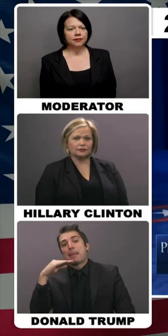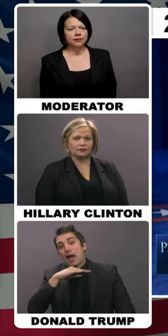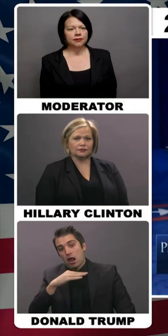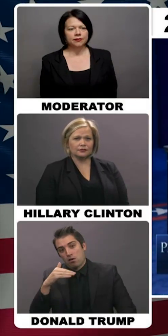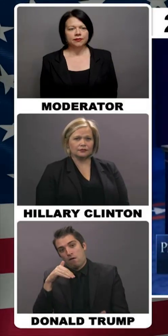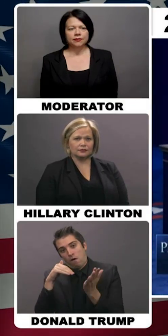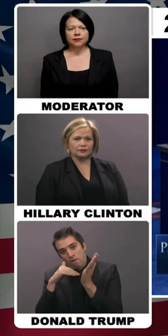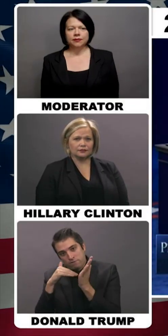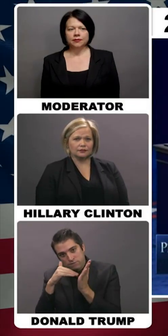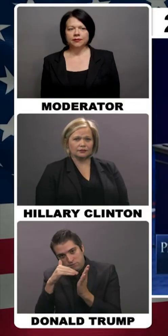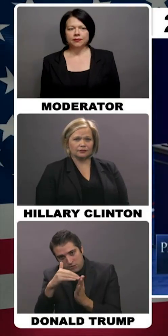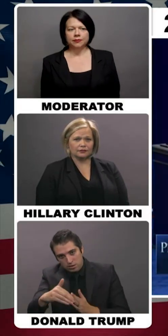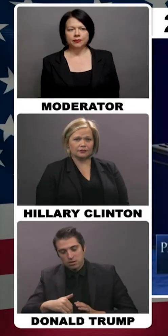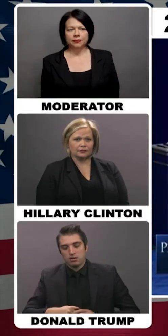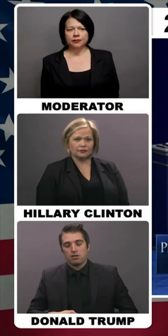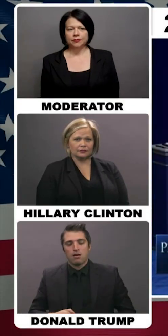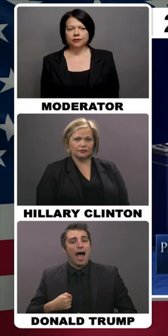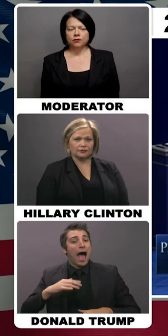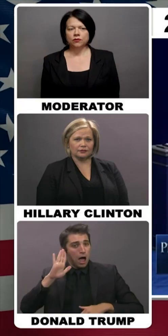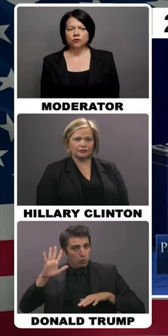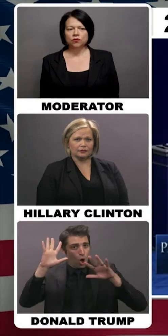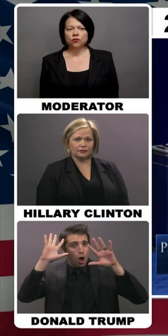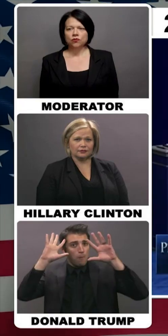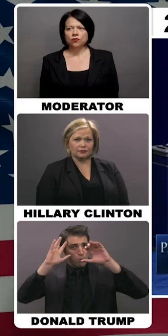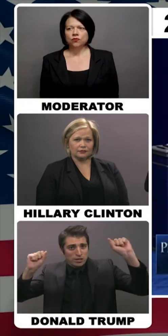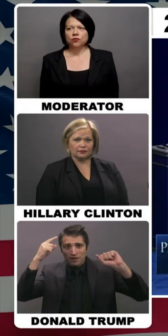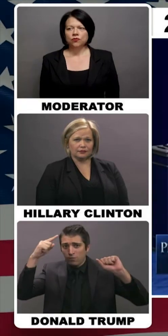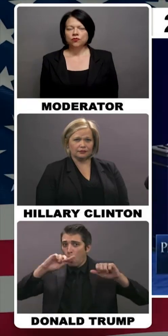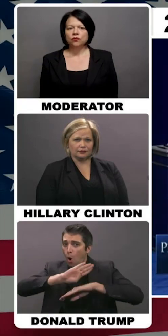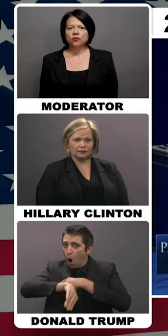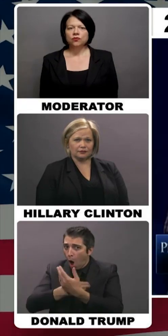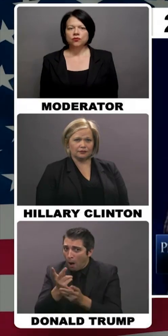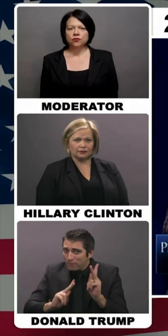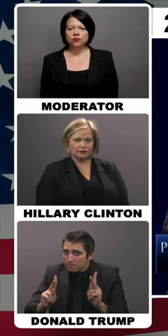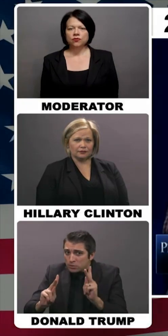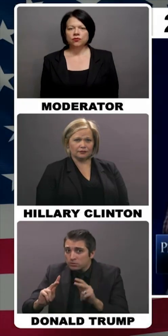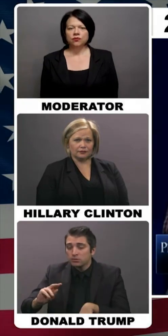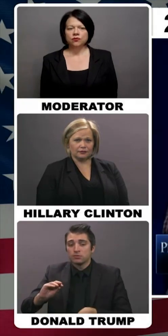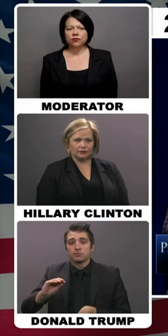I would be a president for all of the people, African Americans, the inner cities